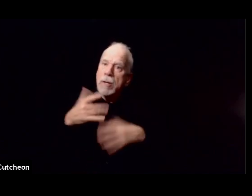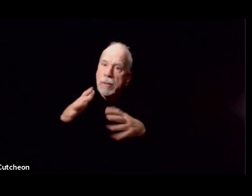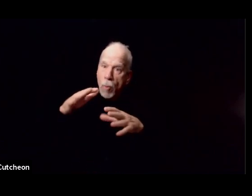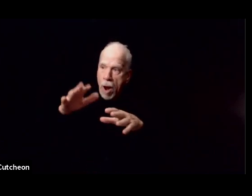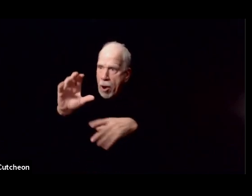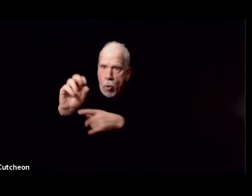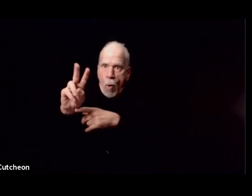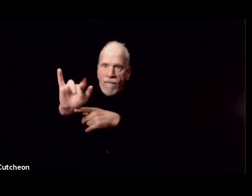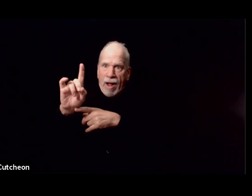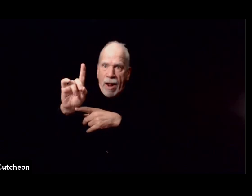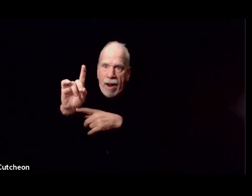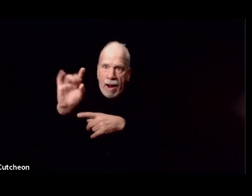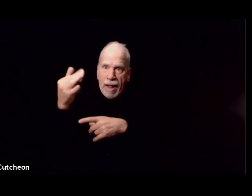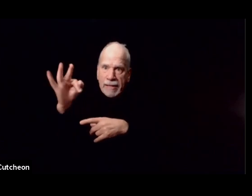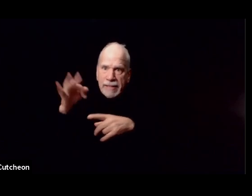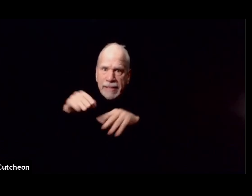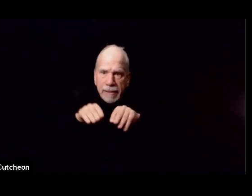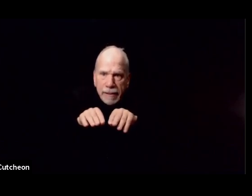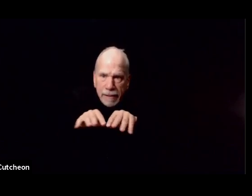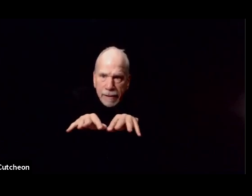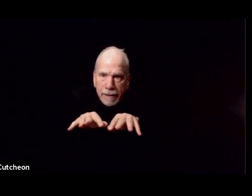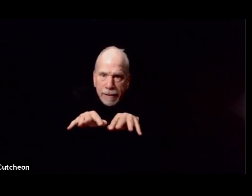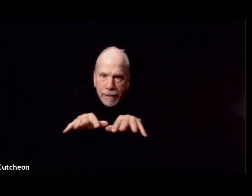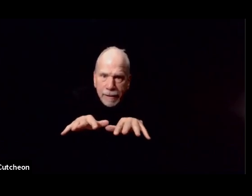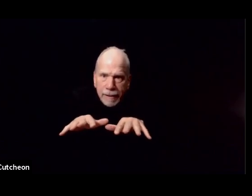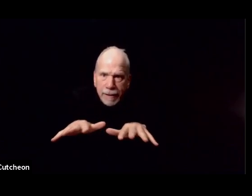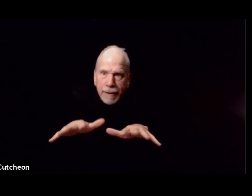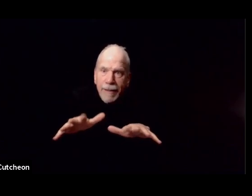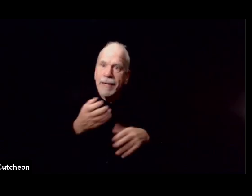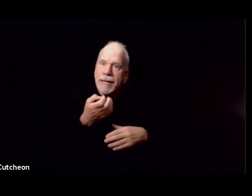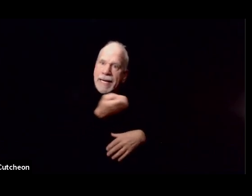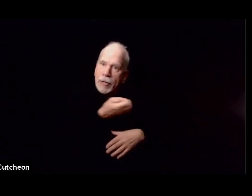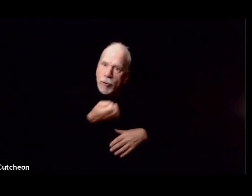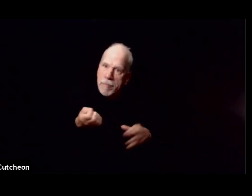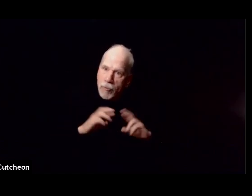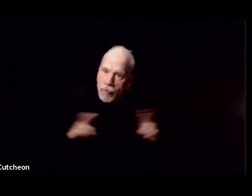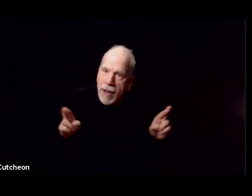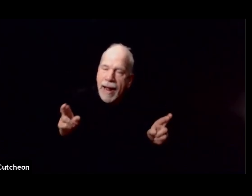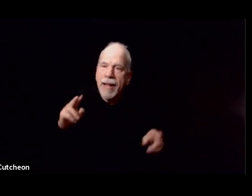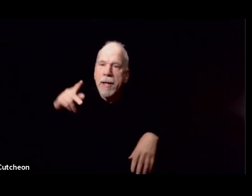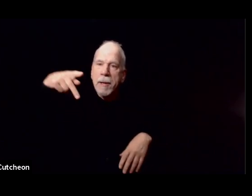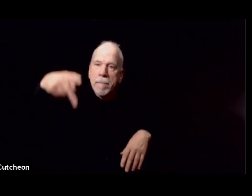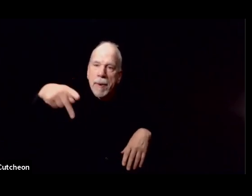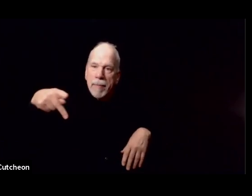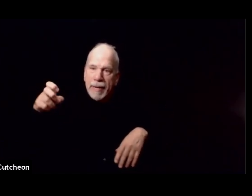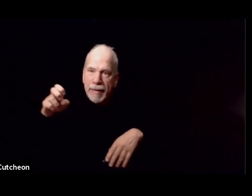the state and I have some time to continue to do some planning in a non crisis environment